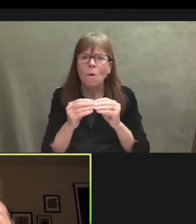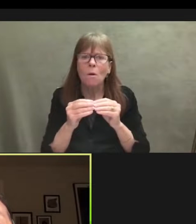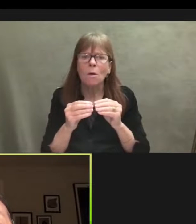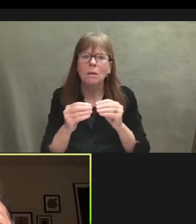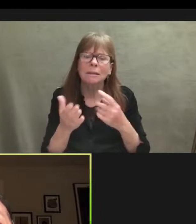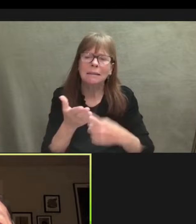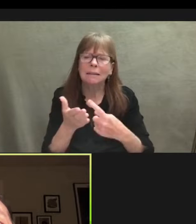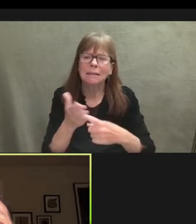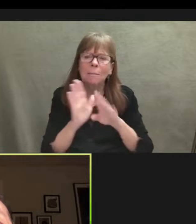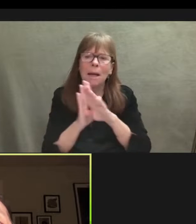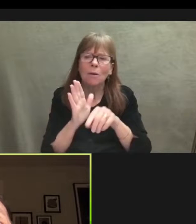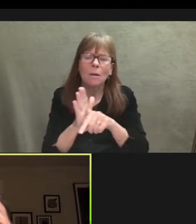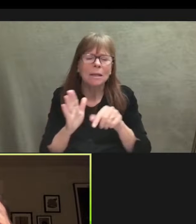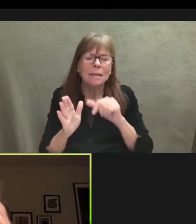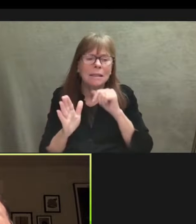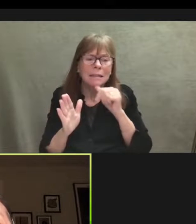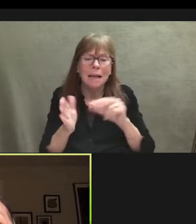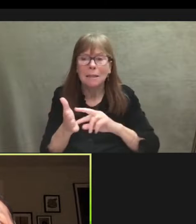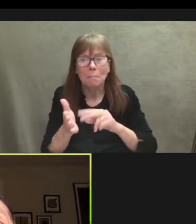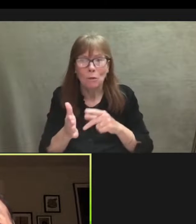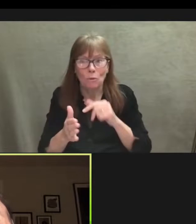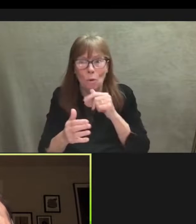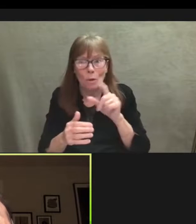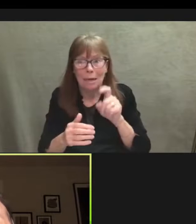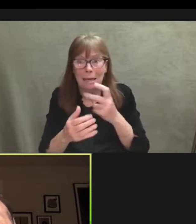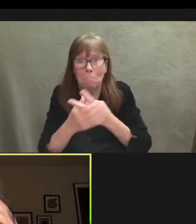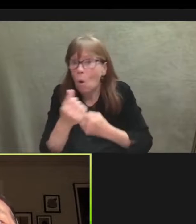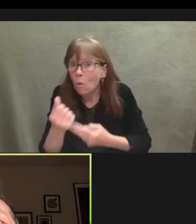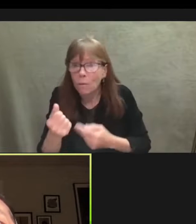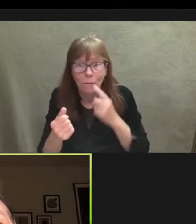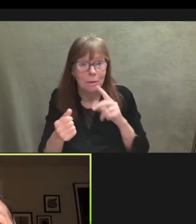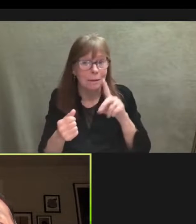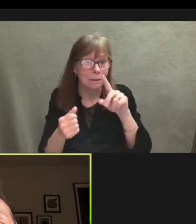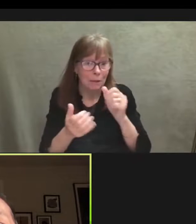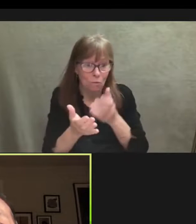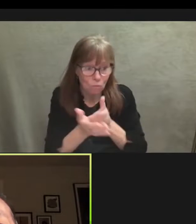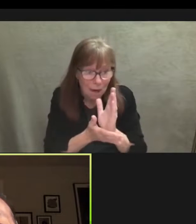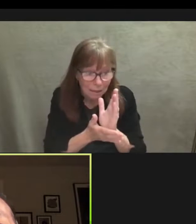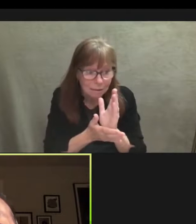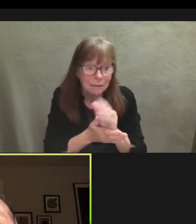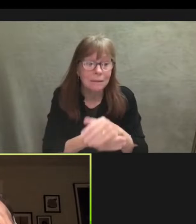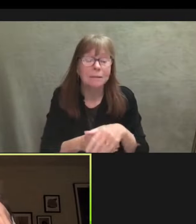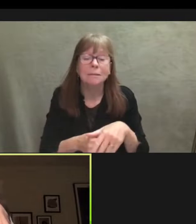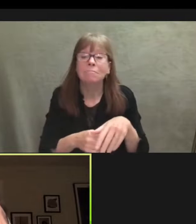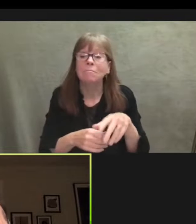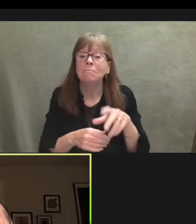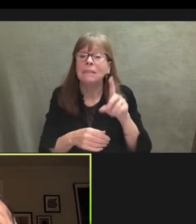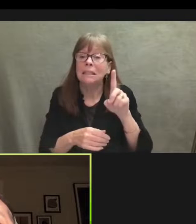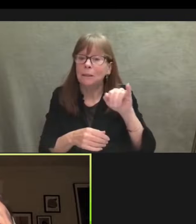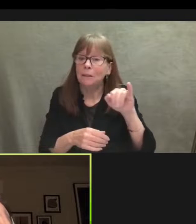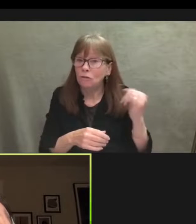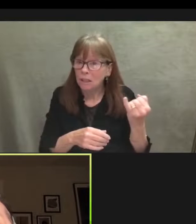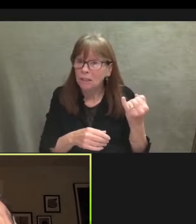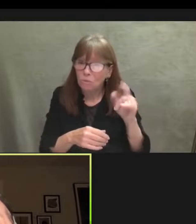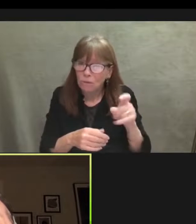say that we don't need both for disability rights to get disability justice. You know, for me it’s